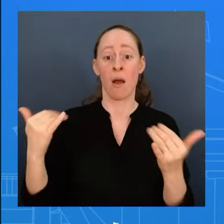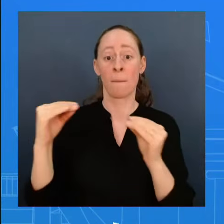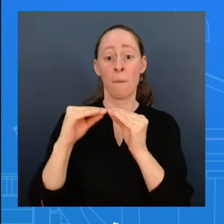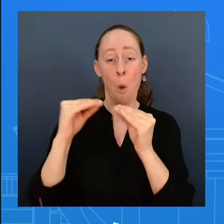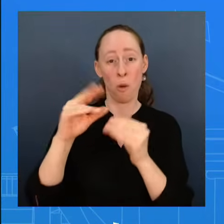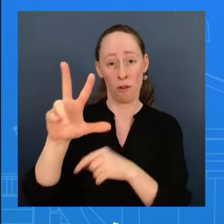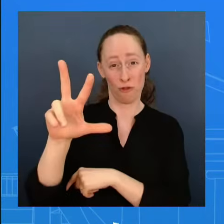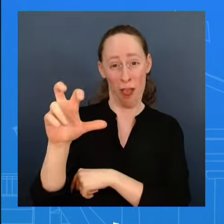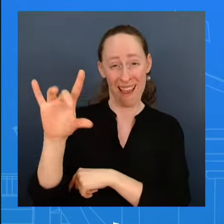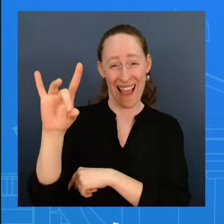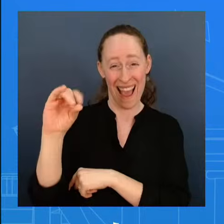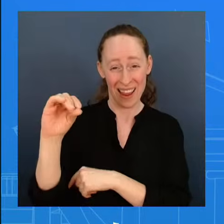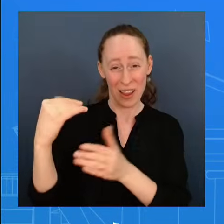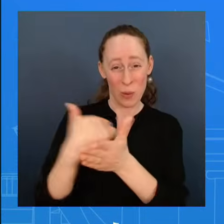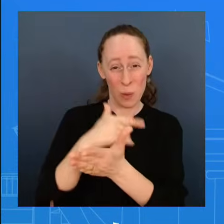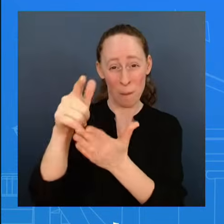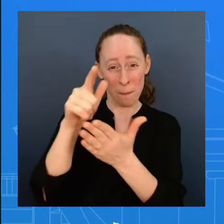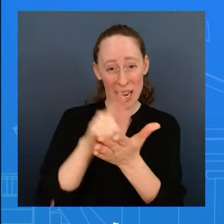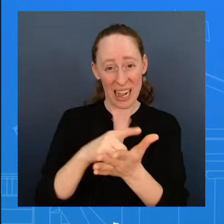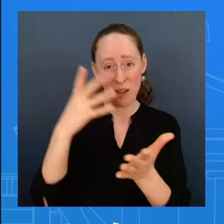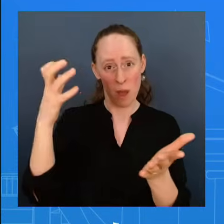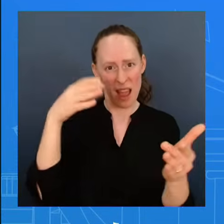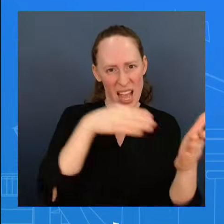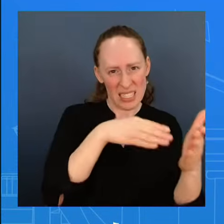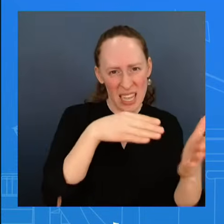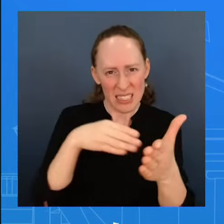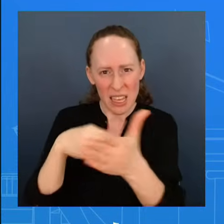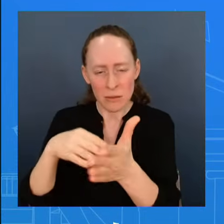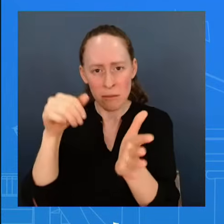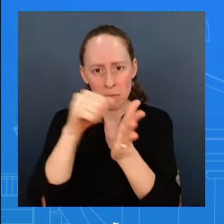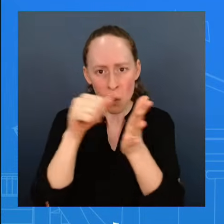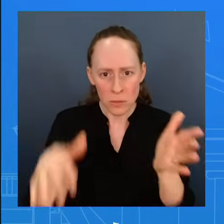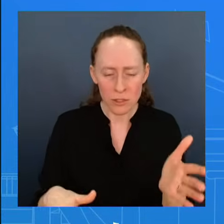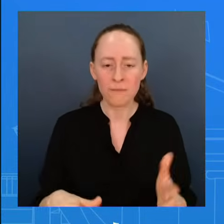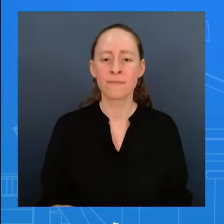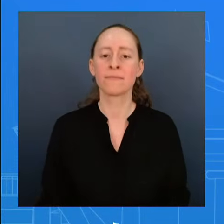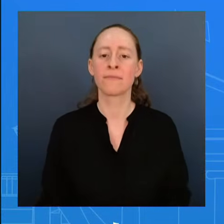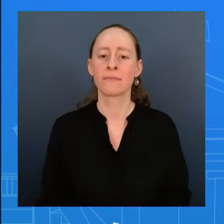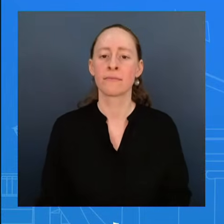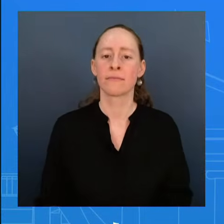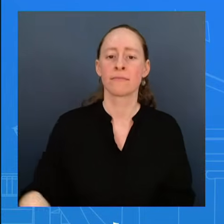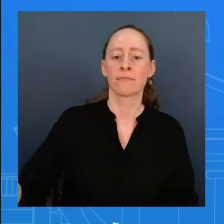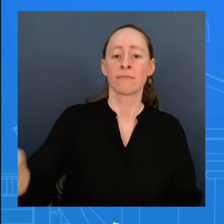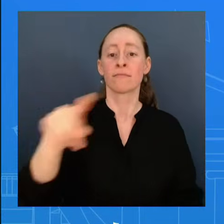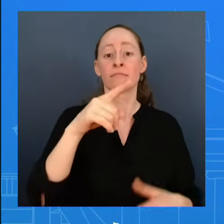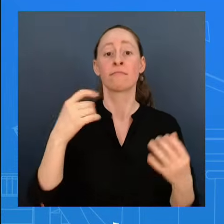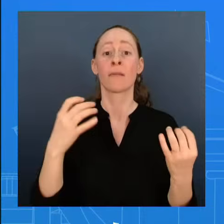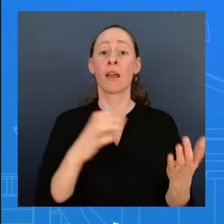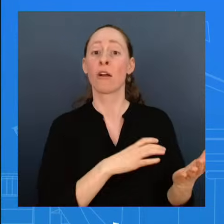At the federal level, congressional Republicans have proposed three -- three national abortion bans.